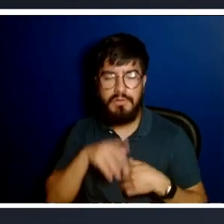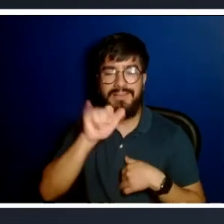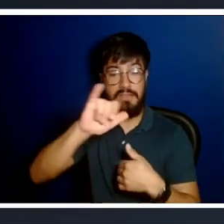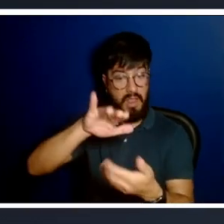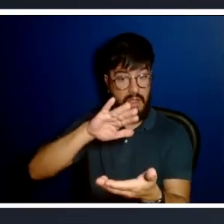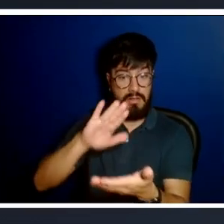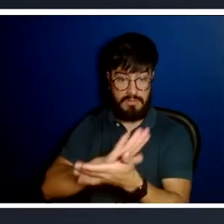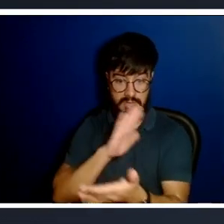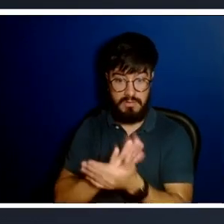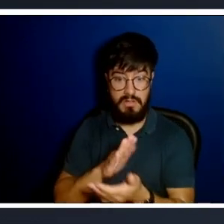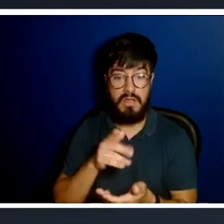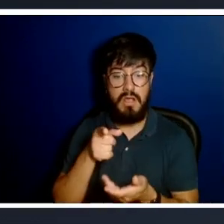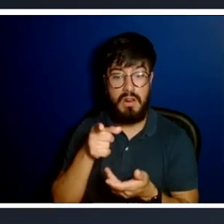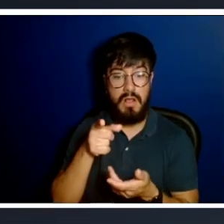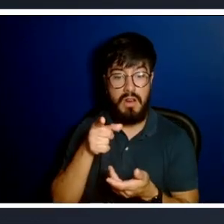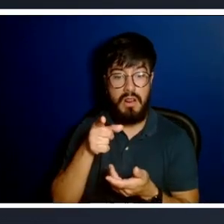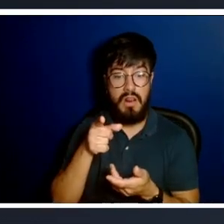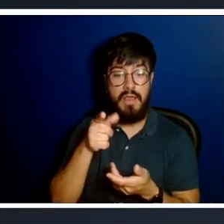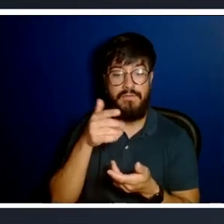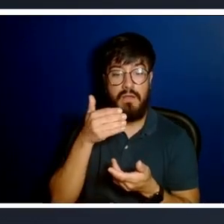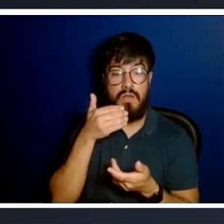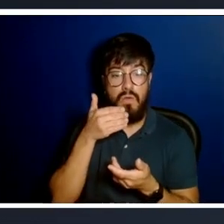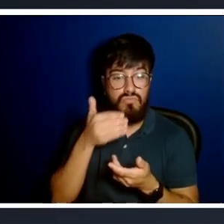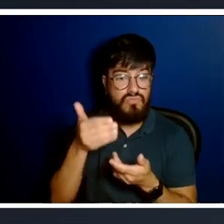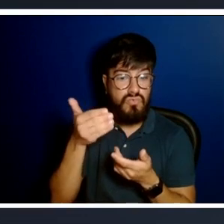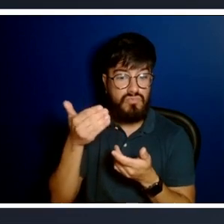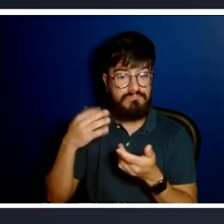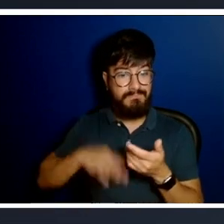learning either through our programs or through a lesson that you are already teaching in your own